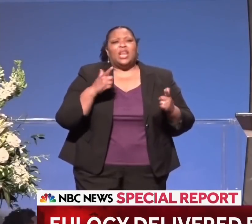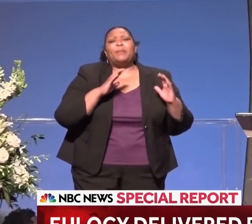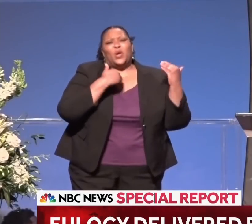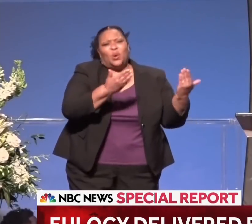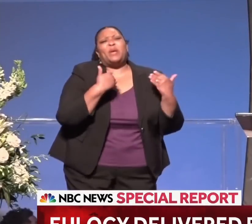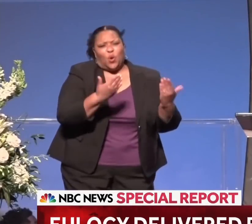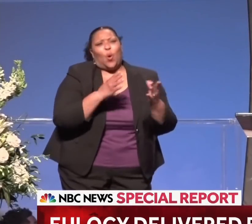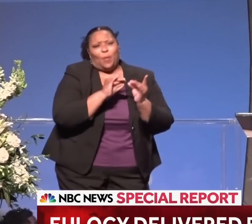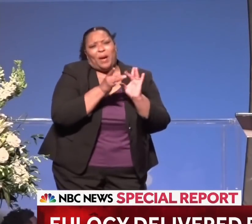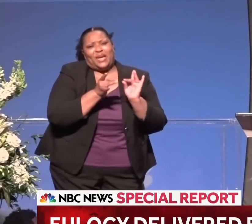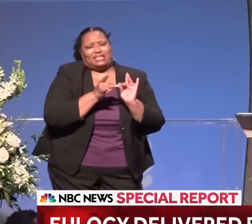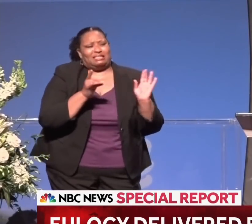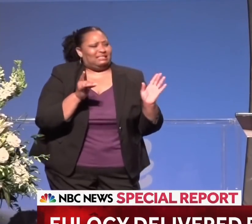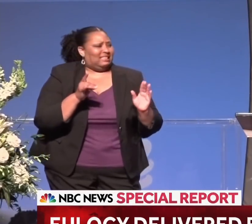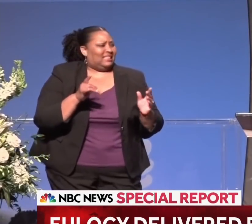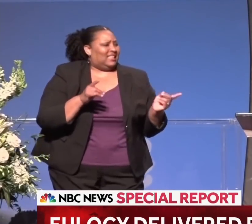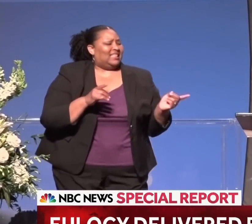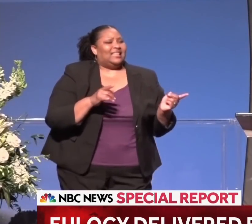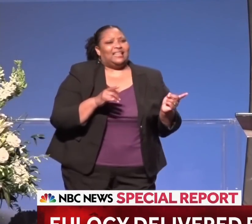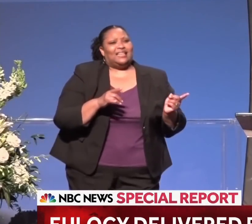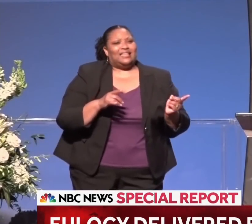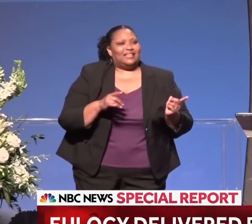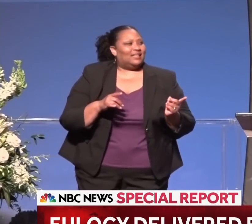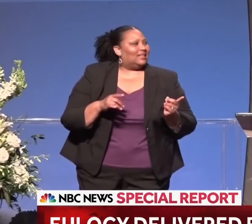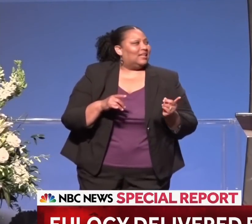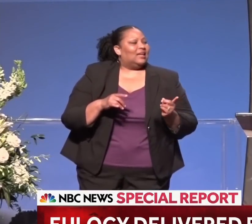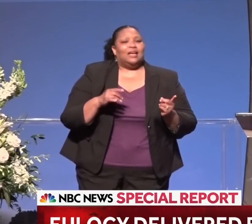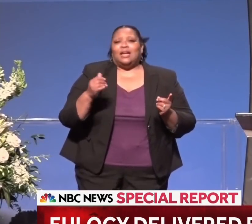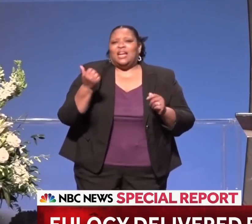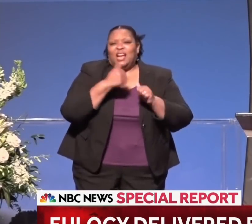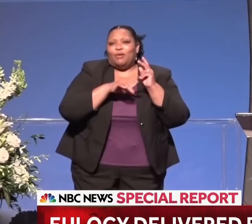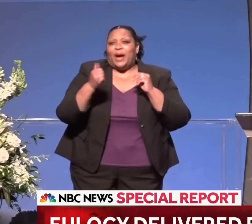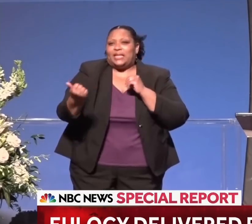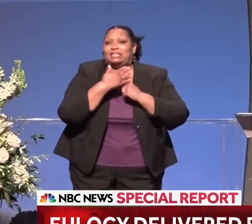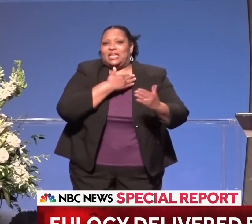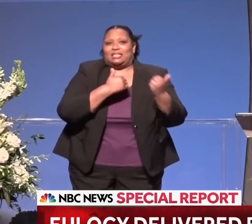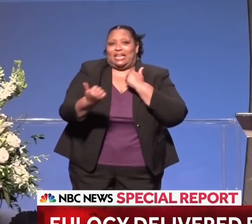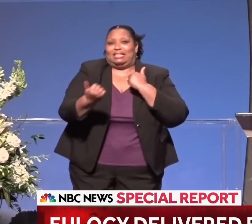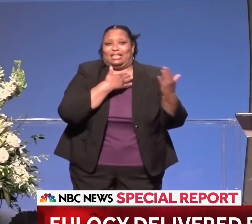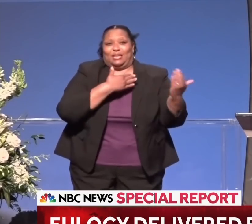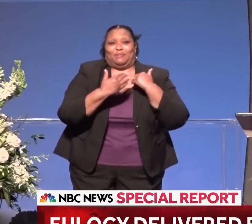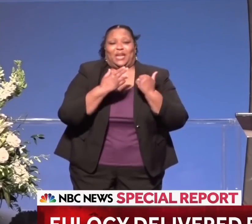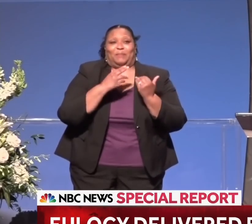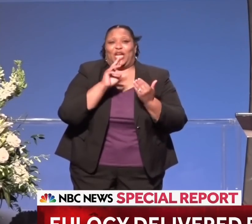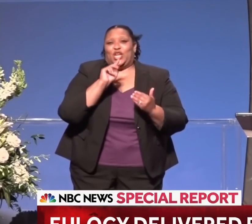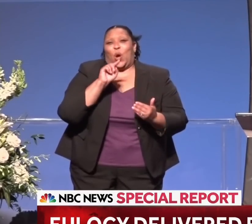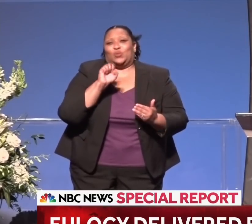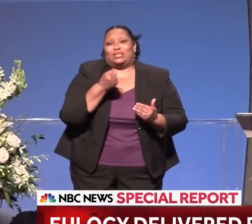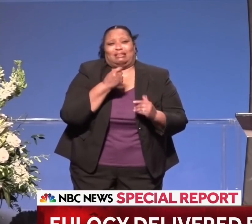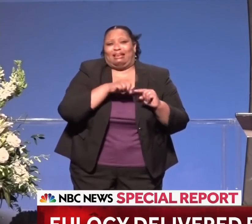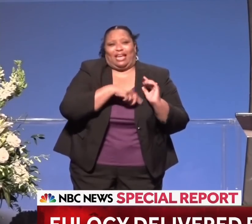TODAY. SO LET ME GET INTO MY MESSAGE.